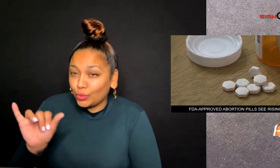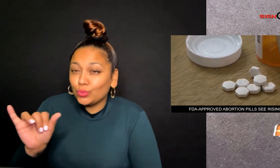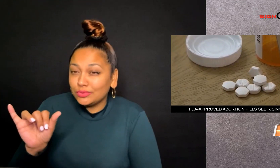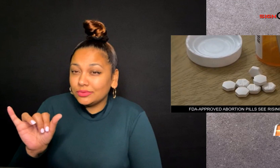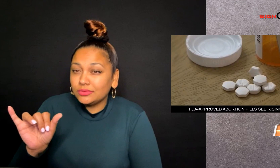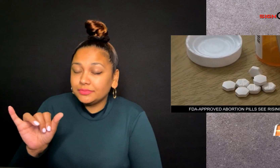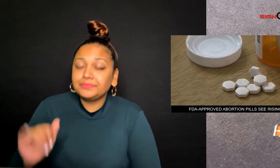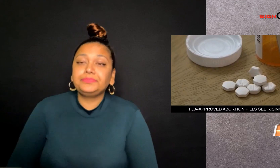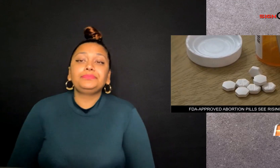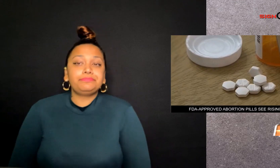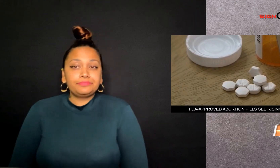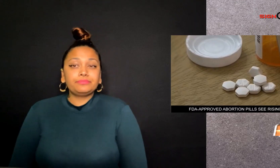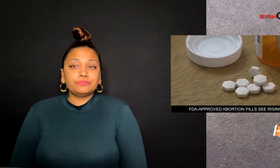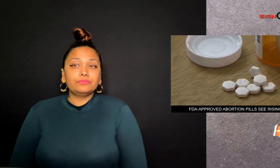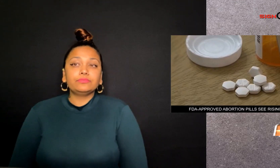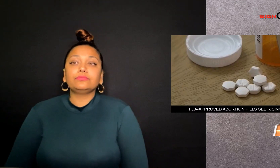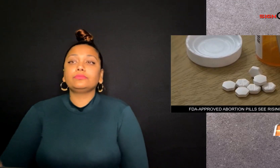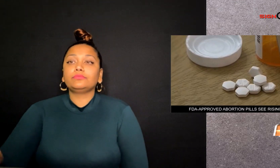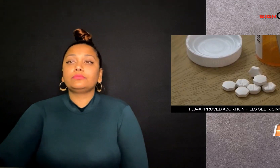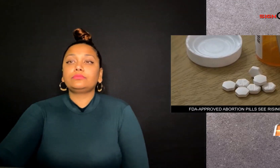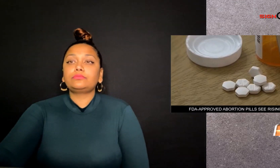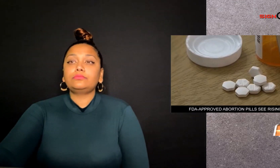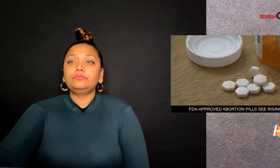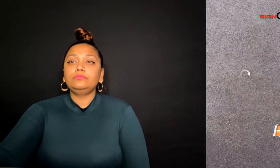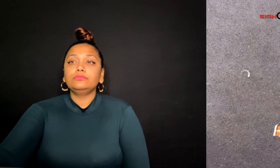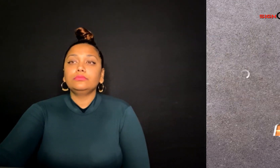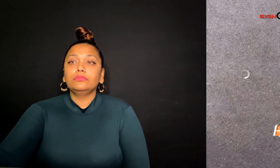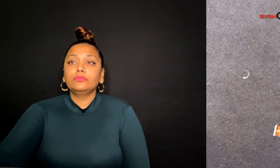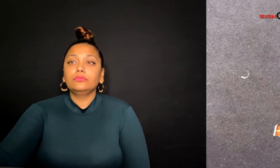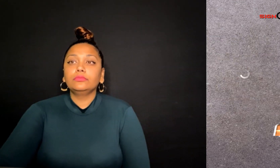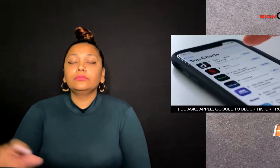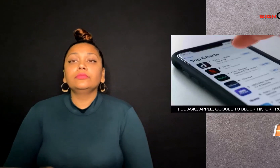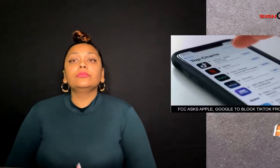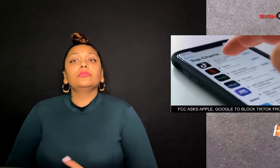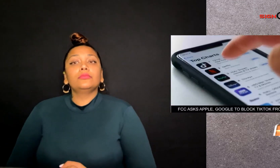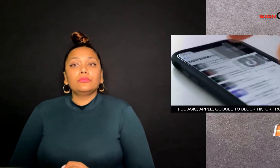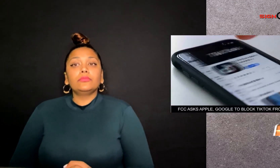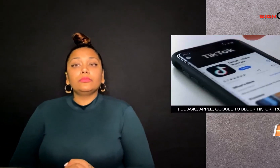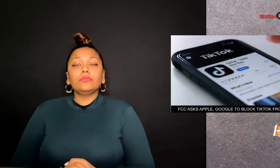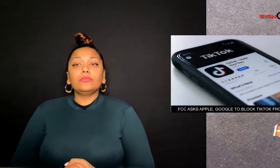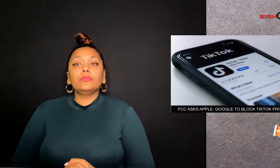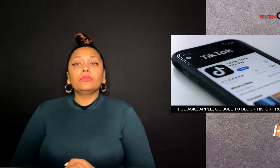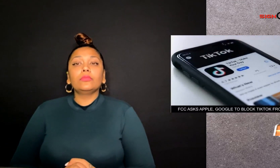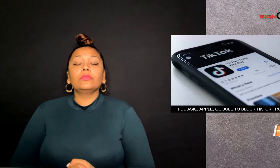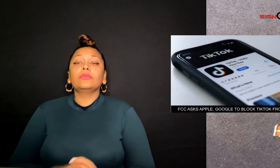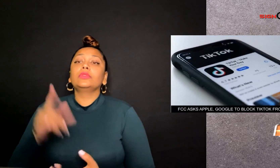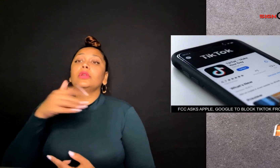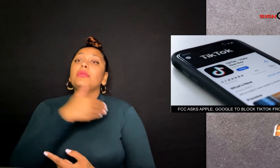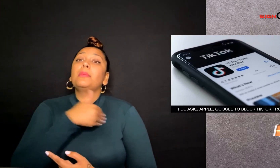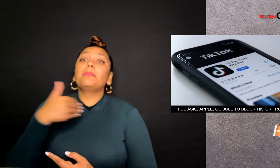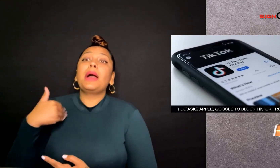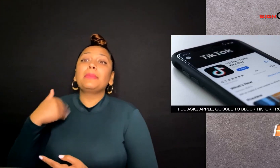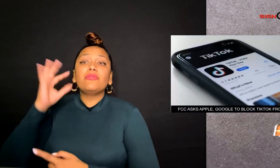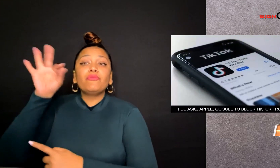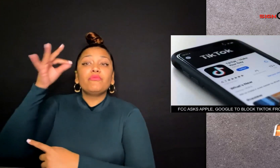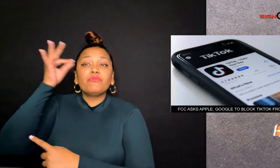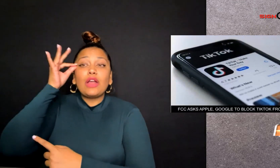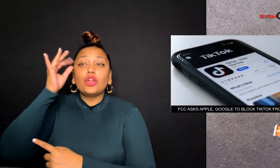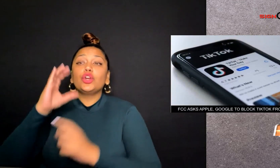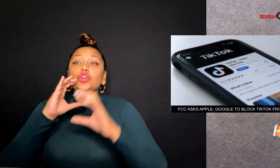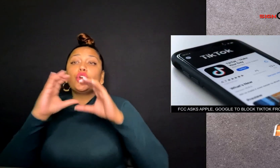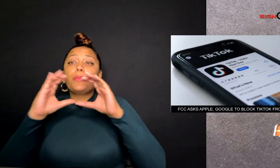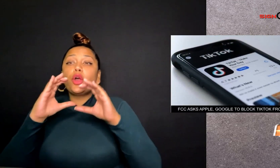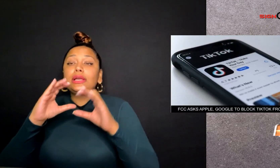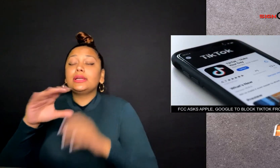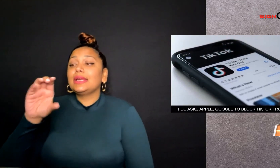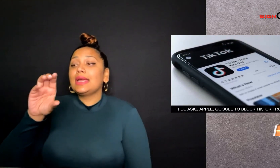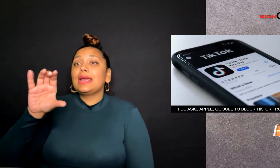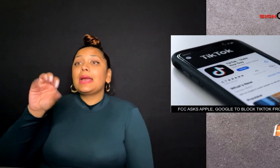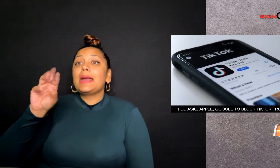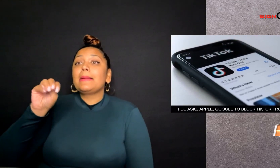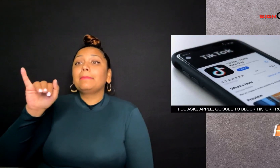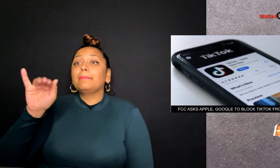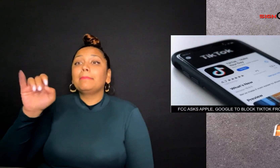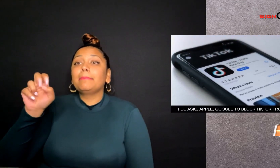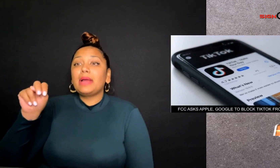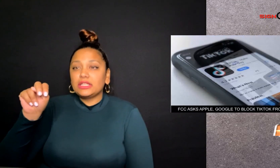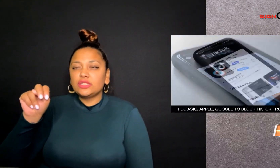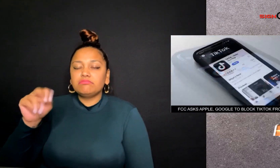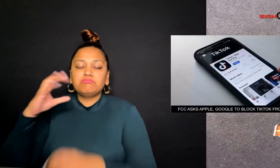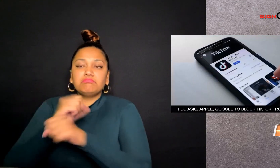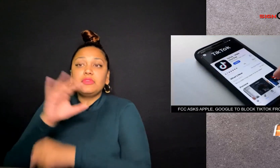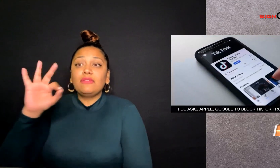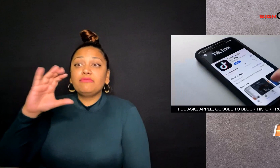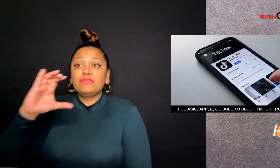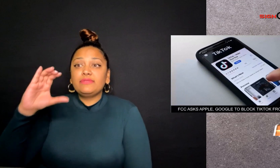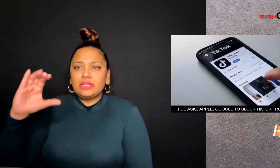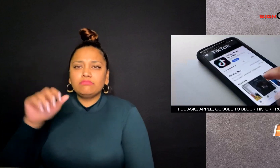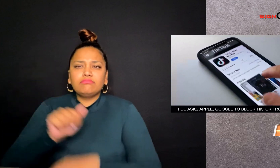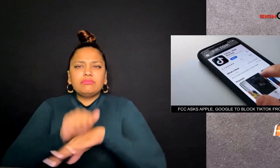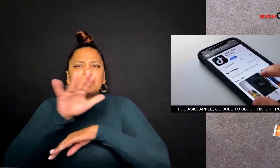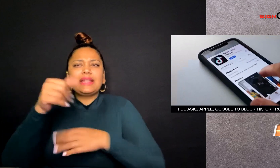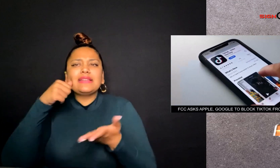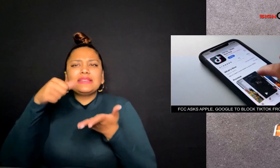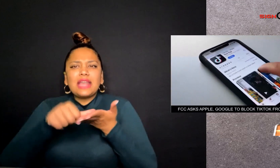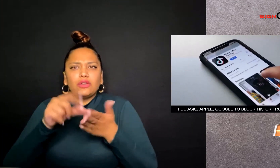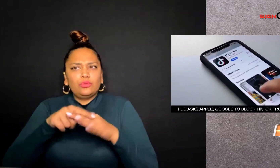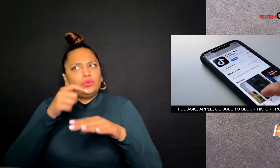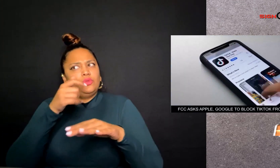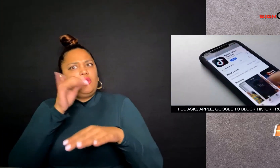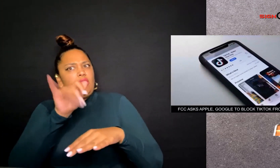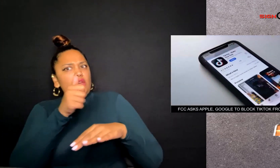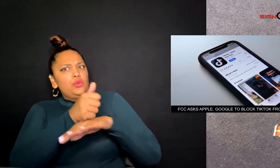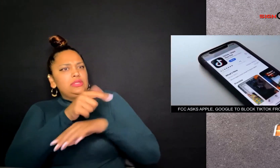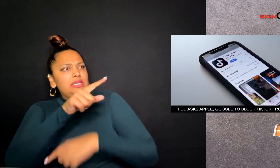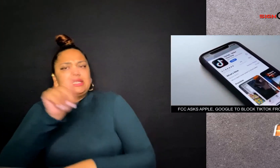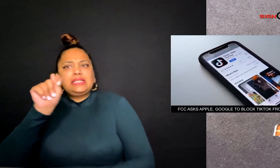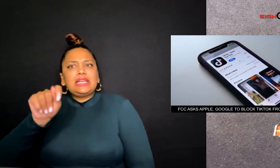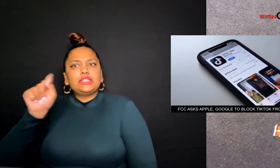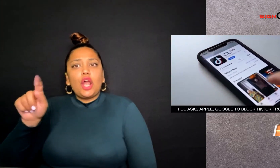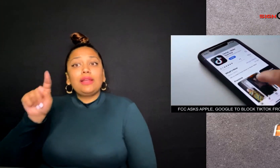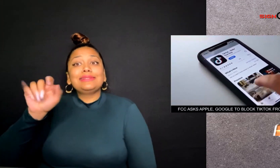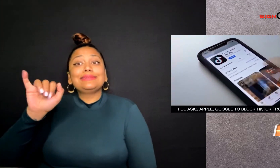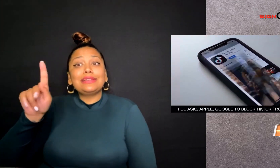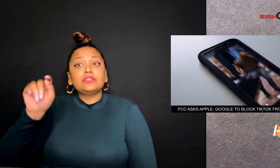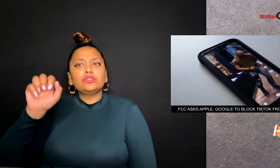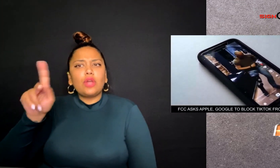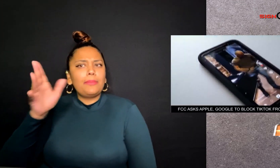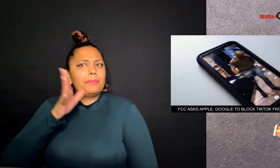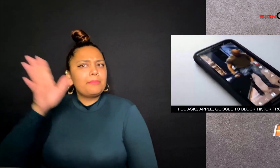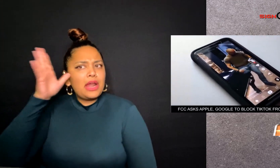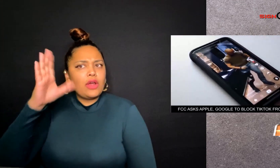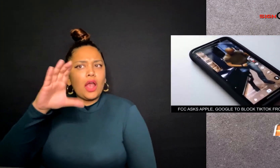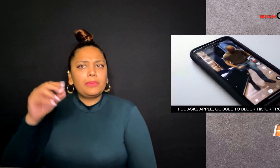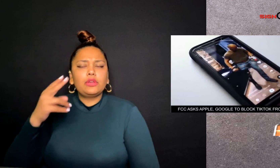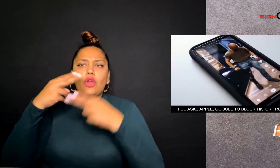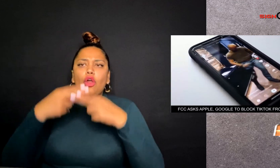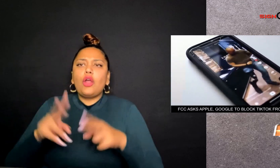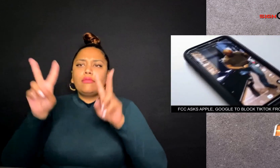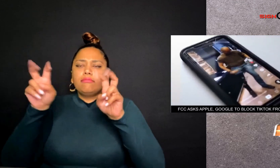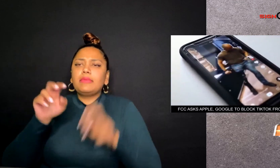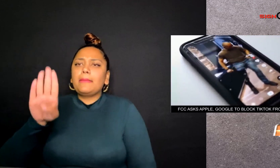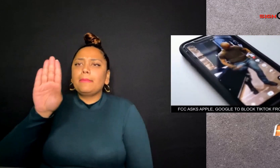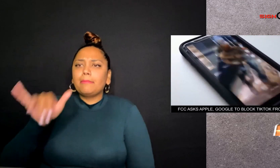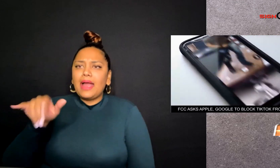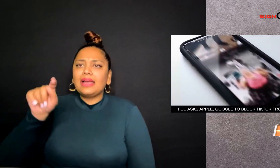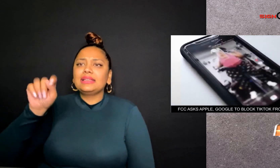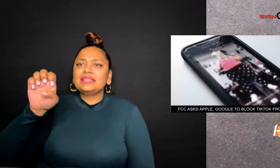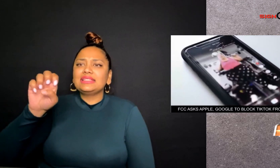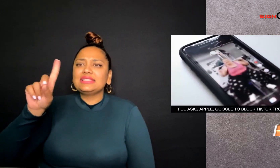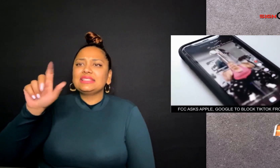to abortion pills too a member of the Federal Communications Commission FCC sent a letter